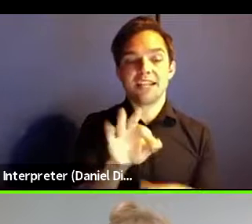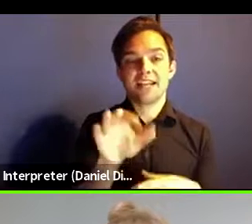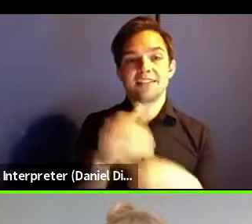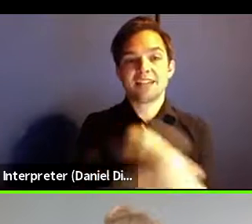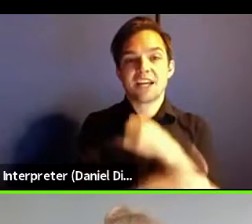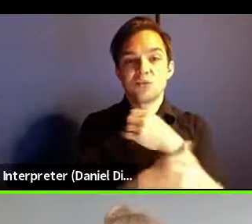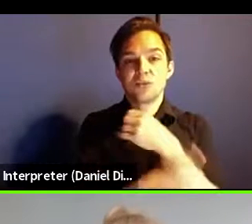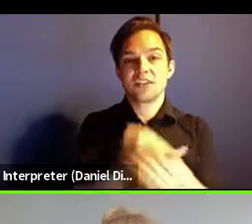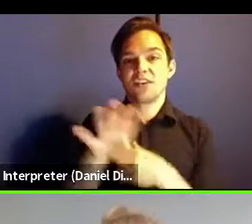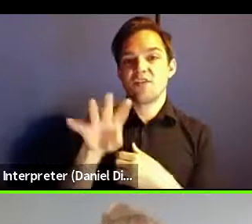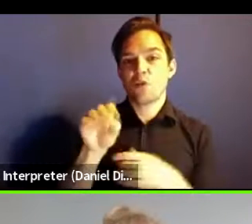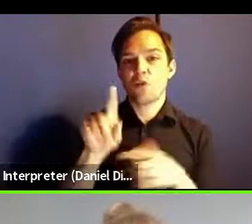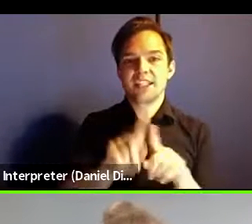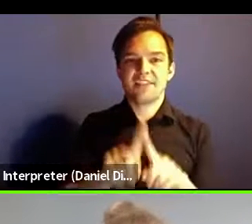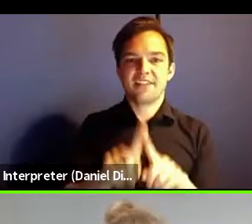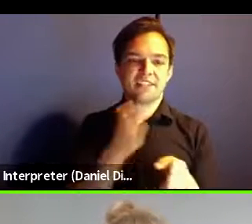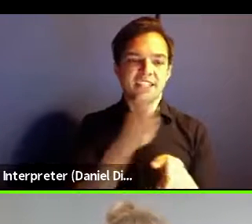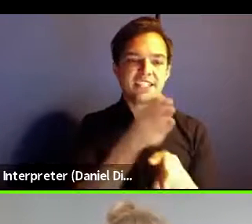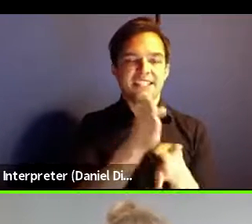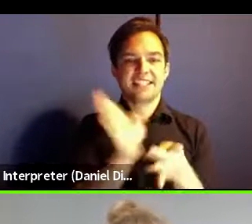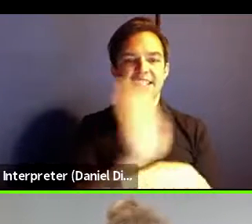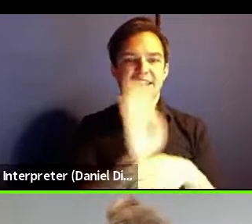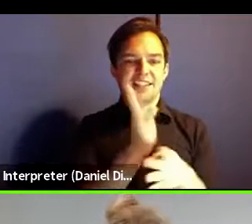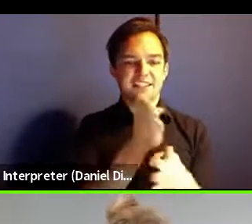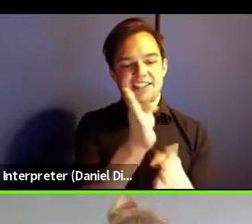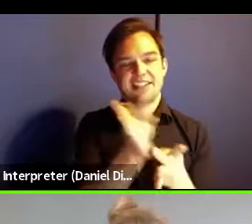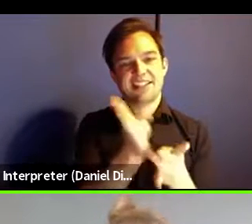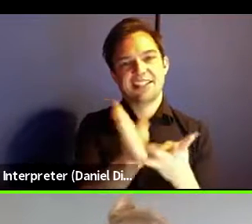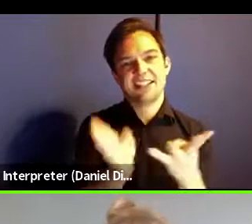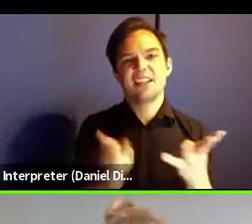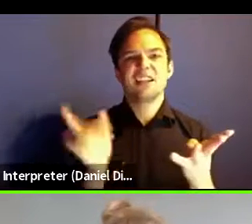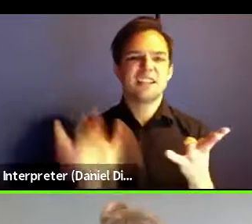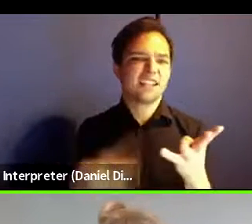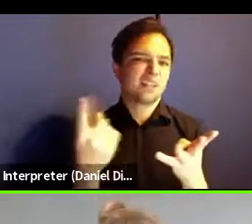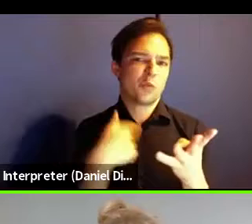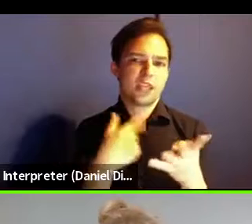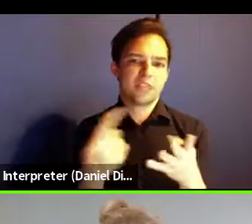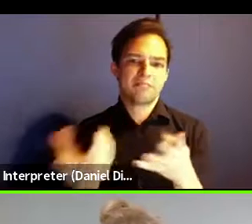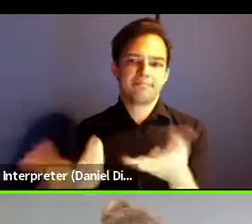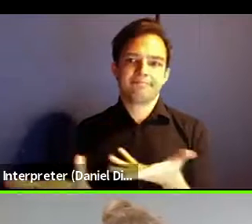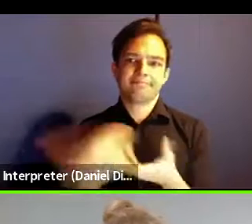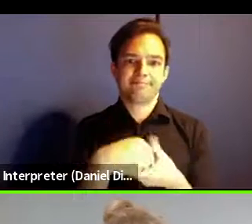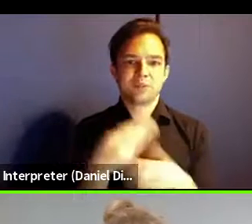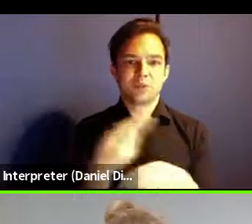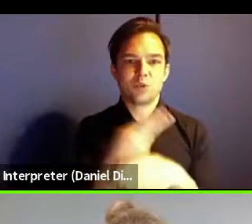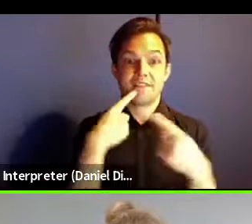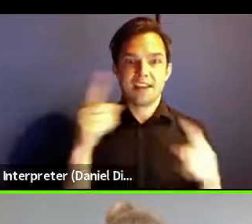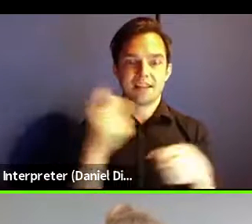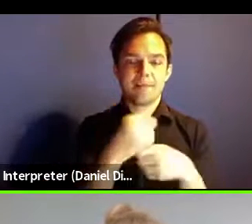So that's a power of influence that we can use effectively together to make the change happen.